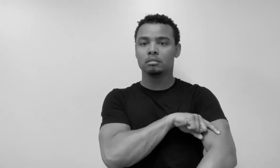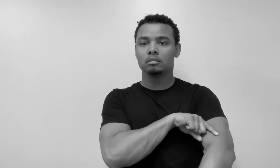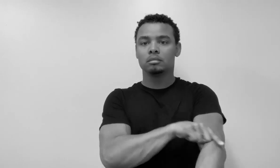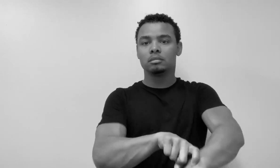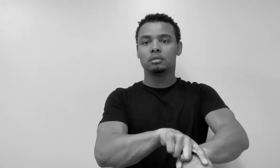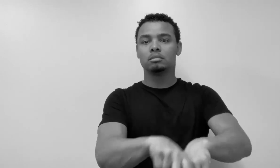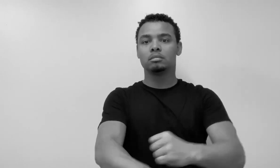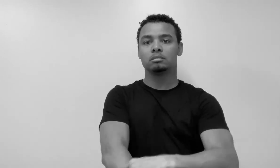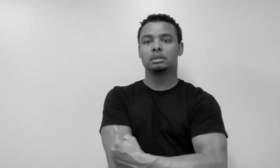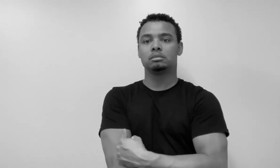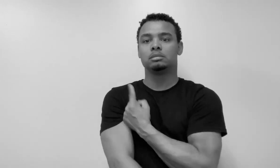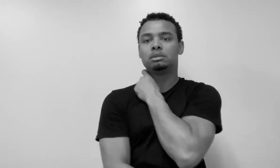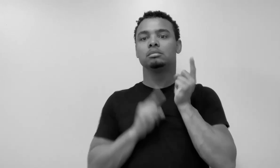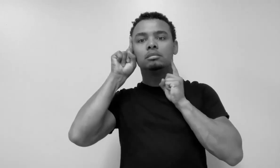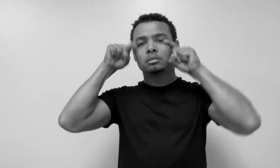VASCULAR AND NERVOUS SYSTEMS OVERTAKE: SUCCESS